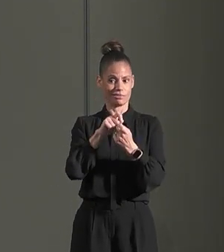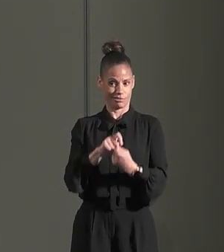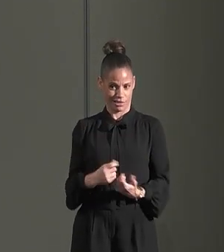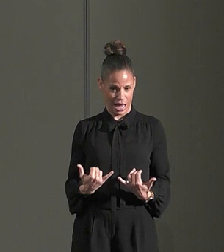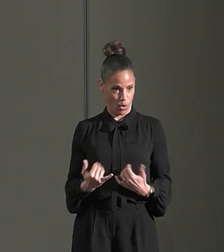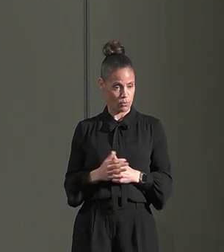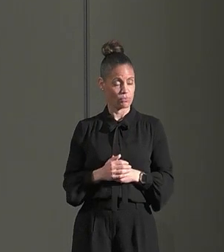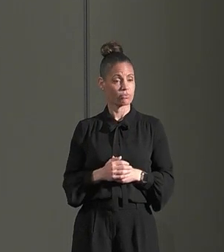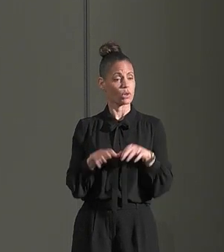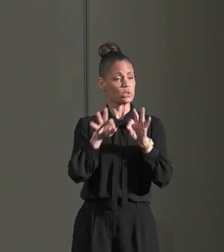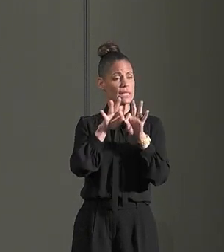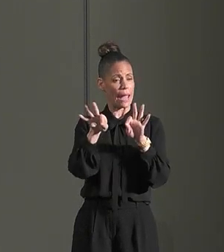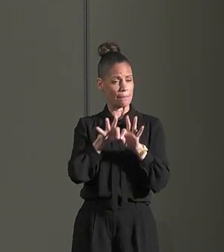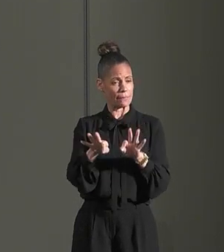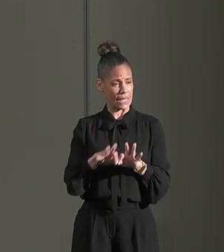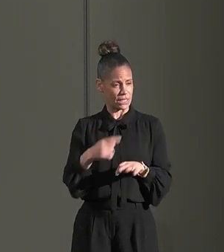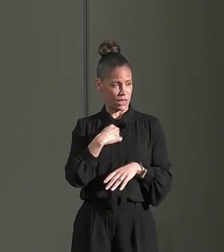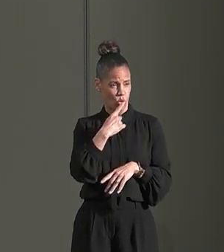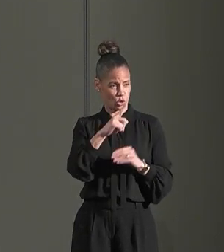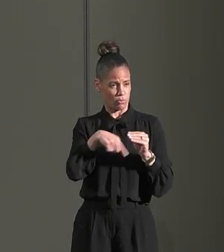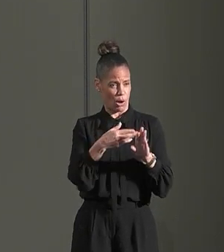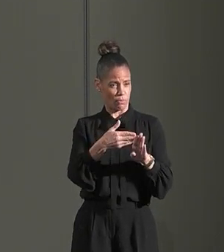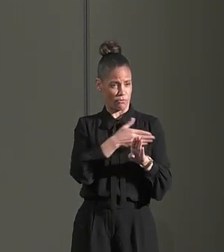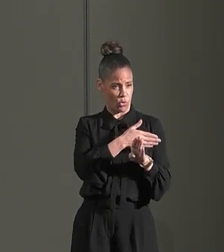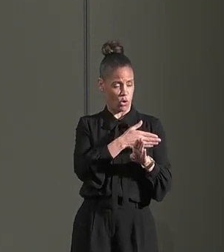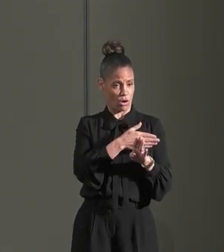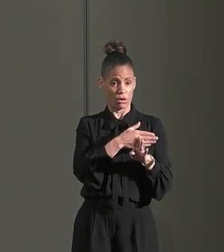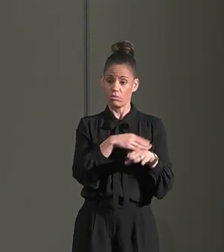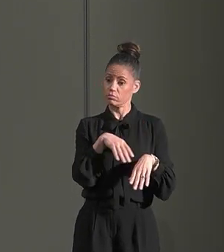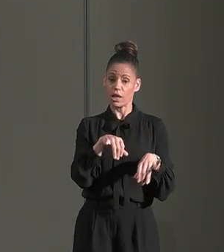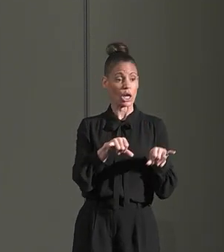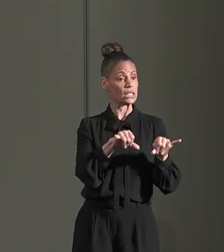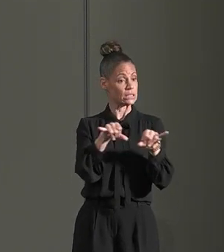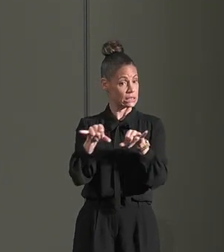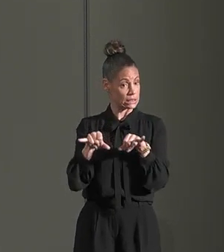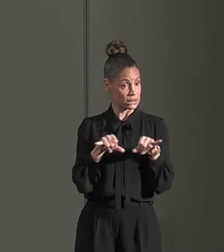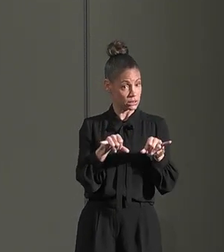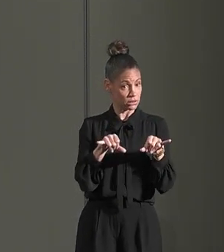the statements that are referenced before. That are consistent and have meaning to me.